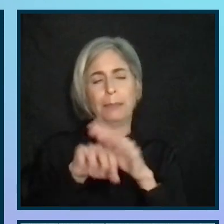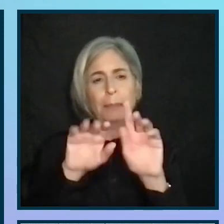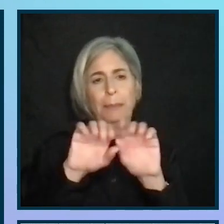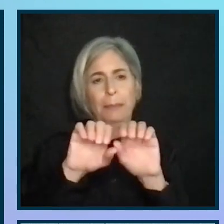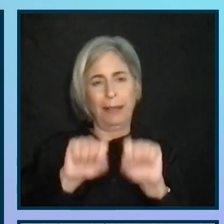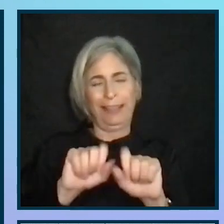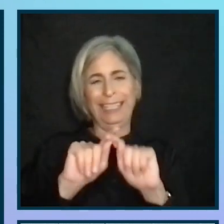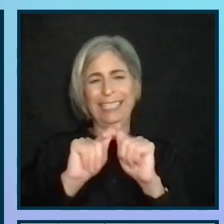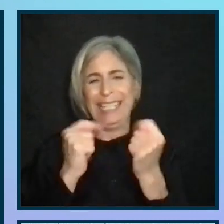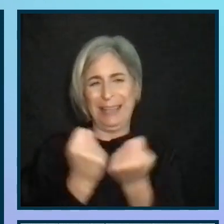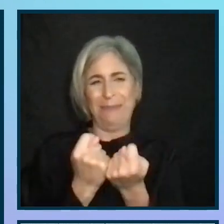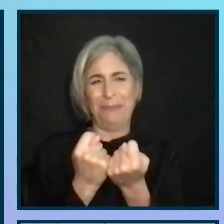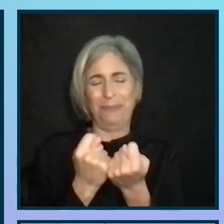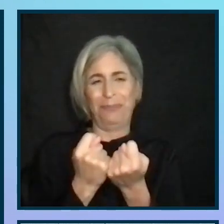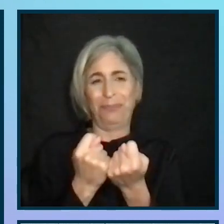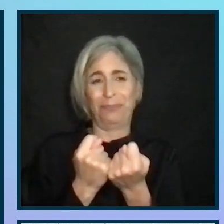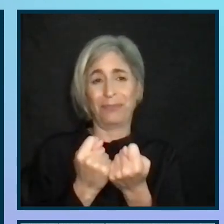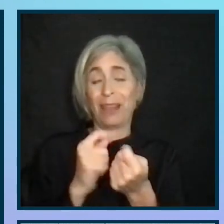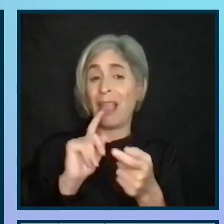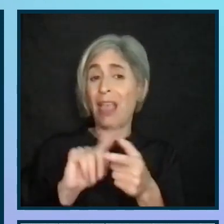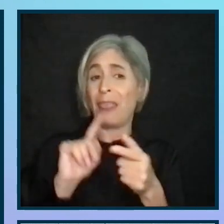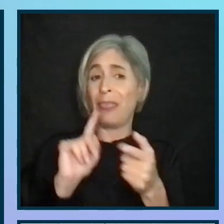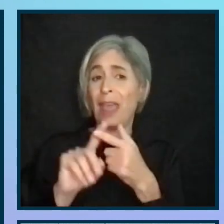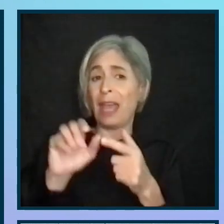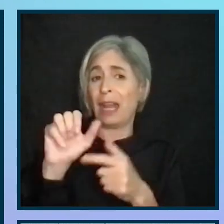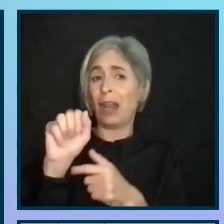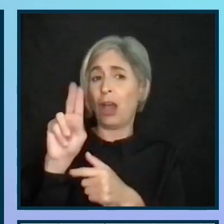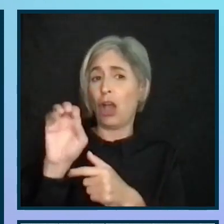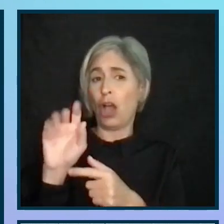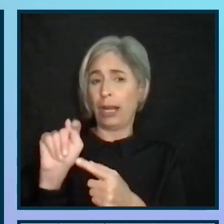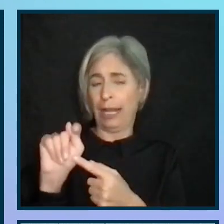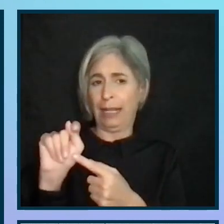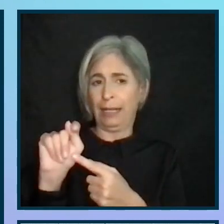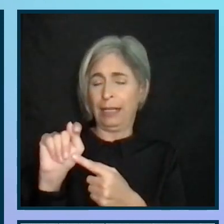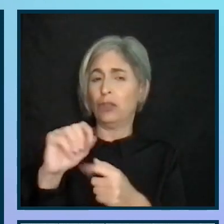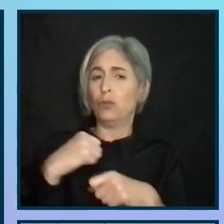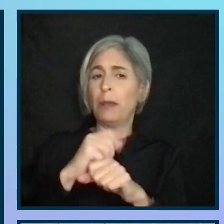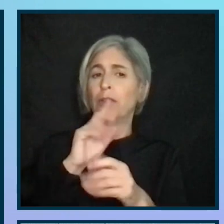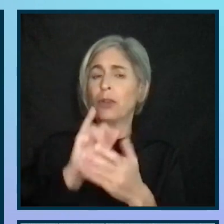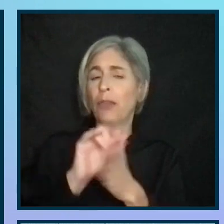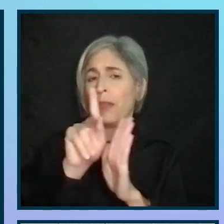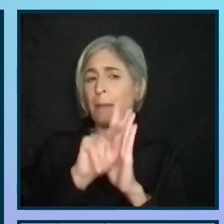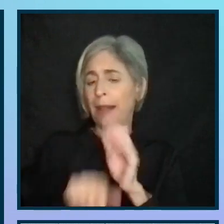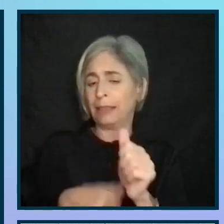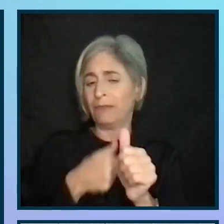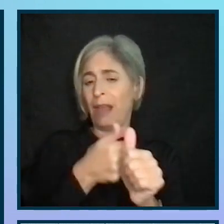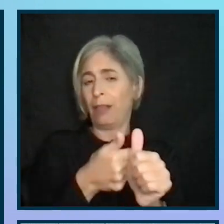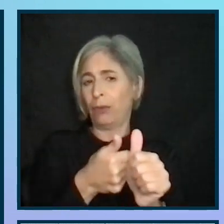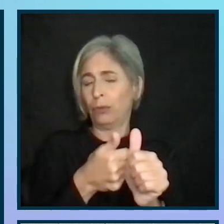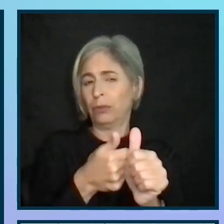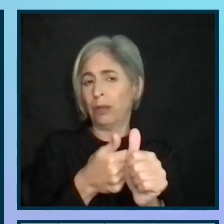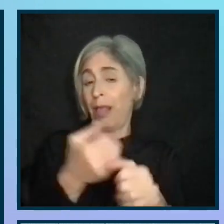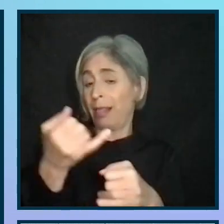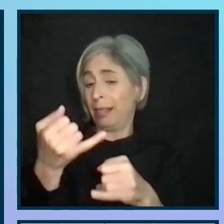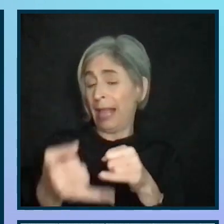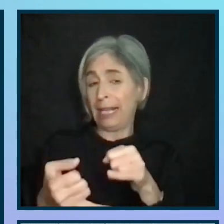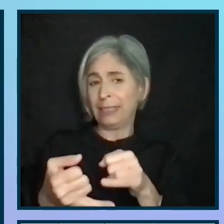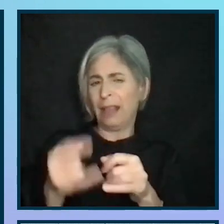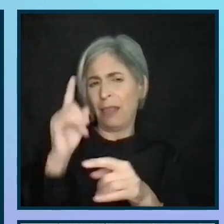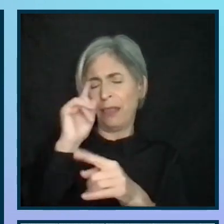And then you can also perform audits to ensure the policy is being followed. And then finally, you might wanna consider establishing gates